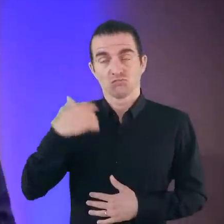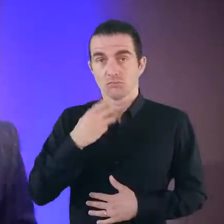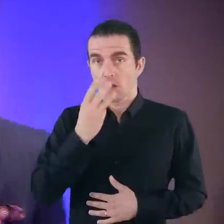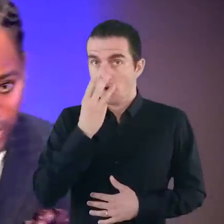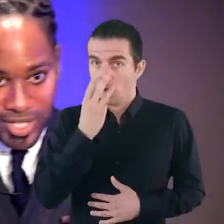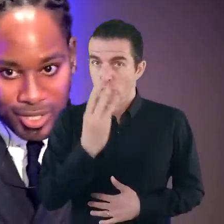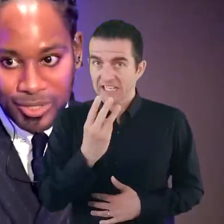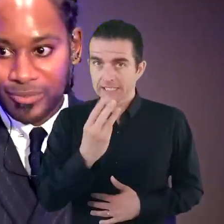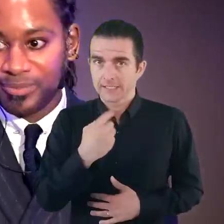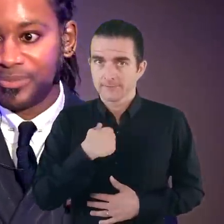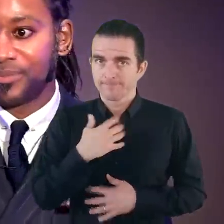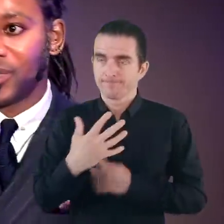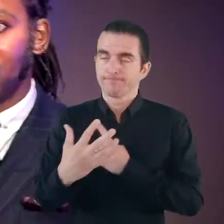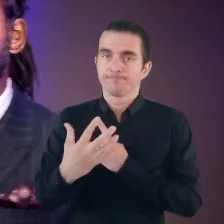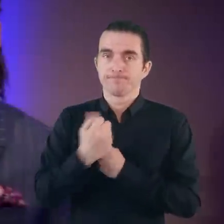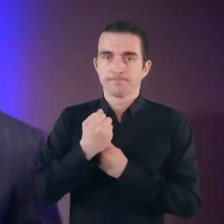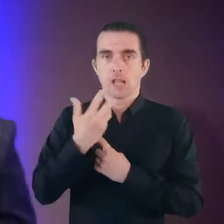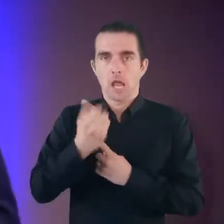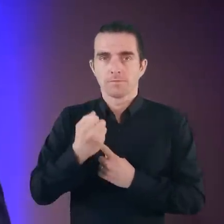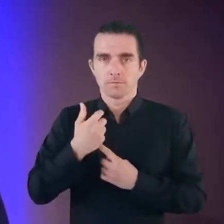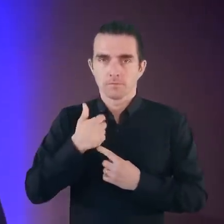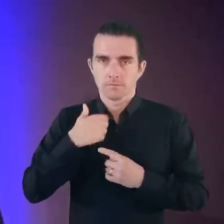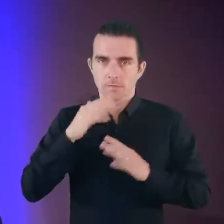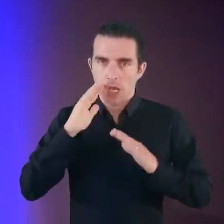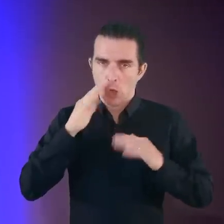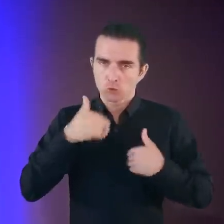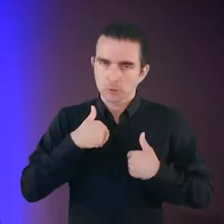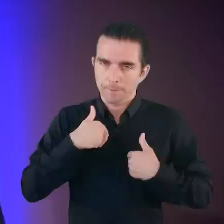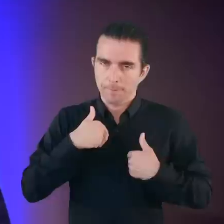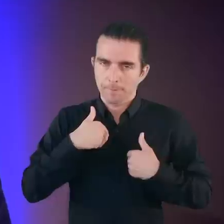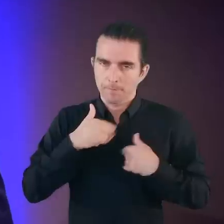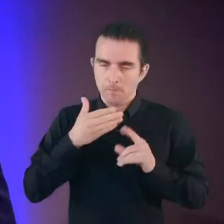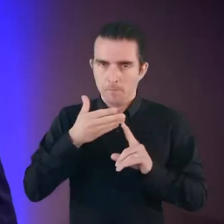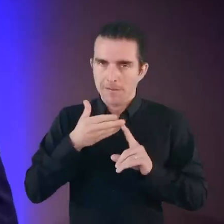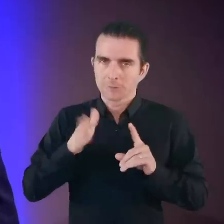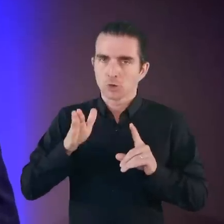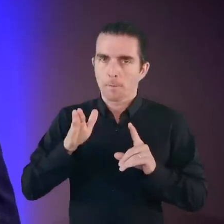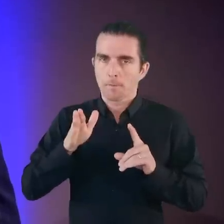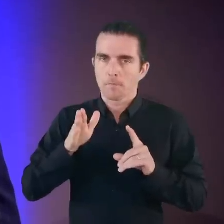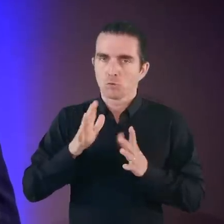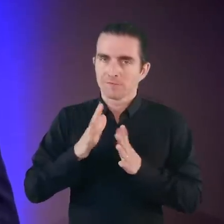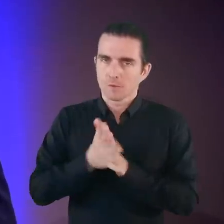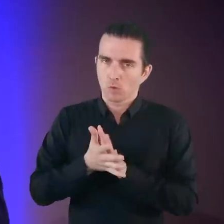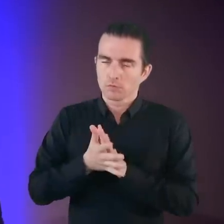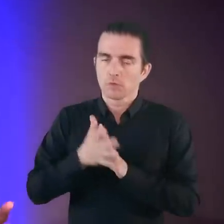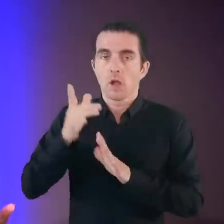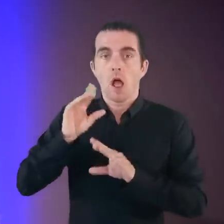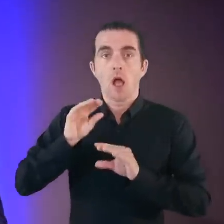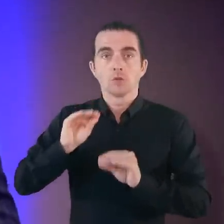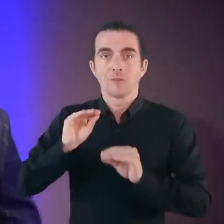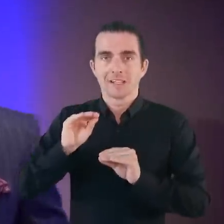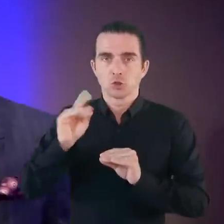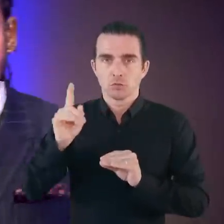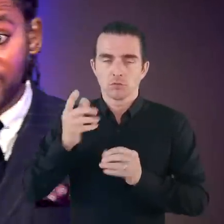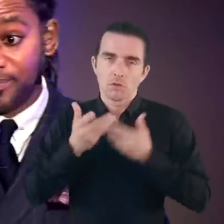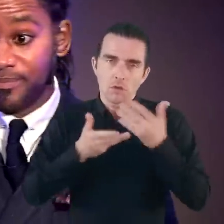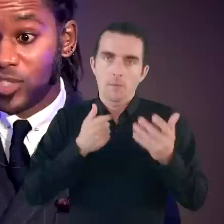When I was 3 years old, I was diagnosed with autism spectrum disorder. The educational psychologist said